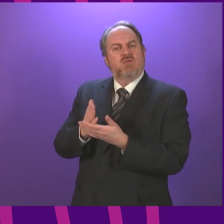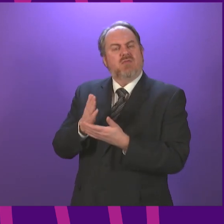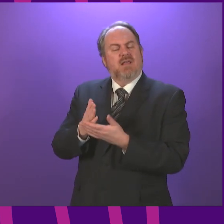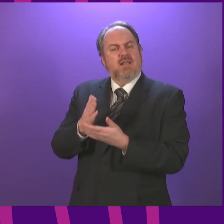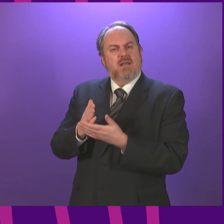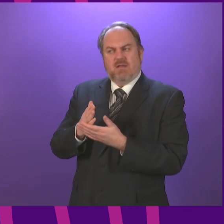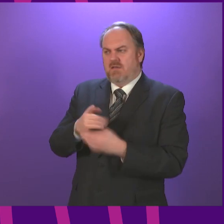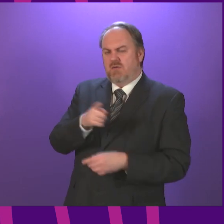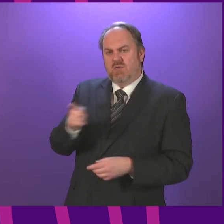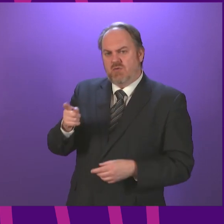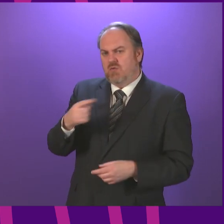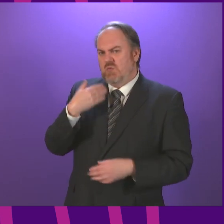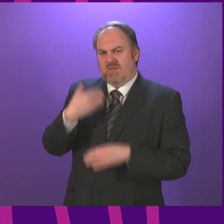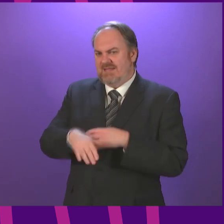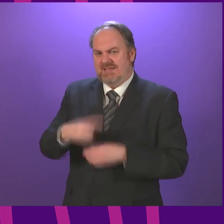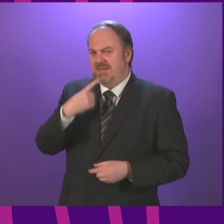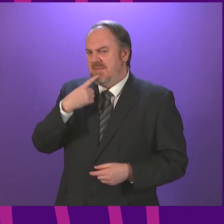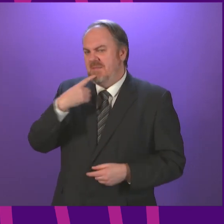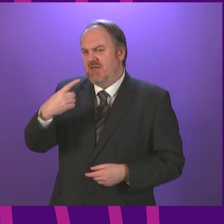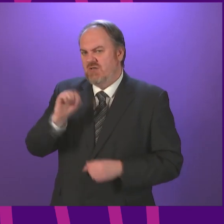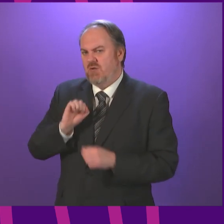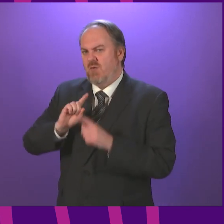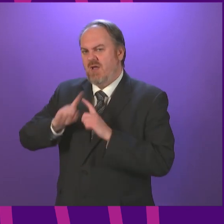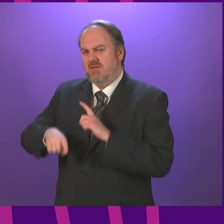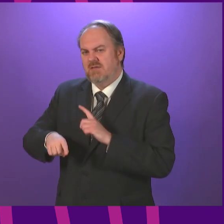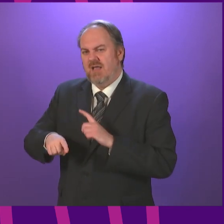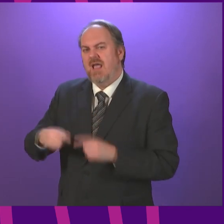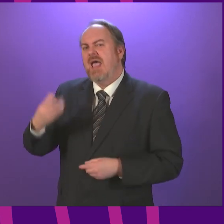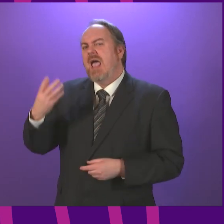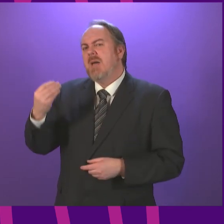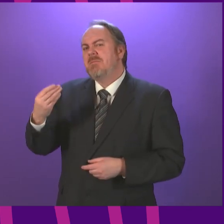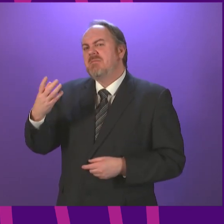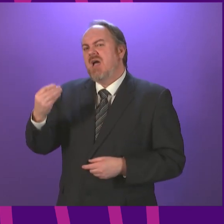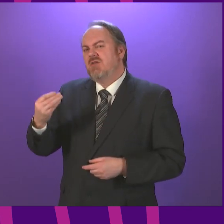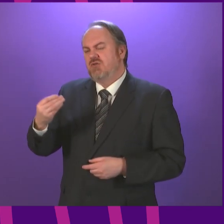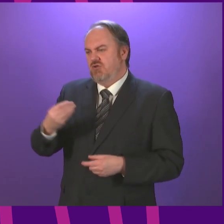has undertaken, but she did not confirm the total liability that the public purse is exposed